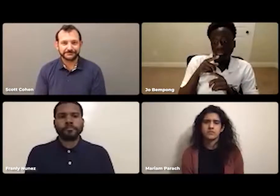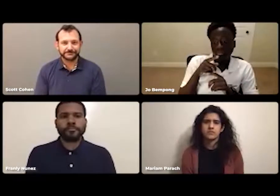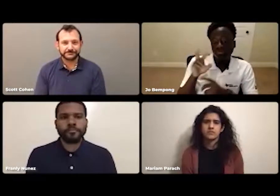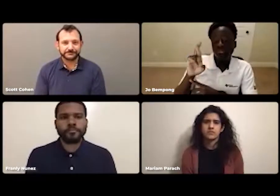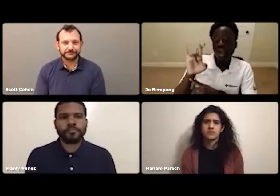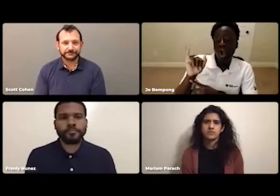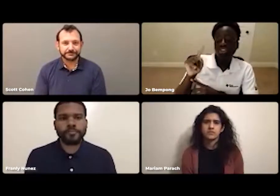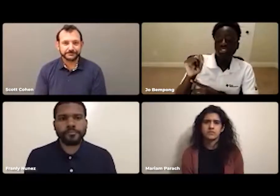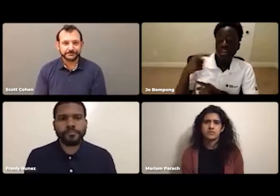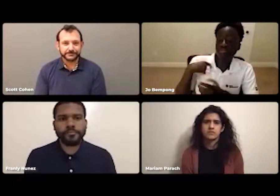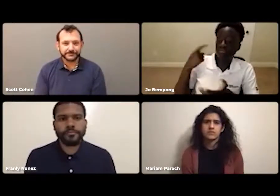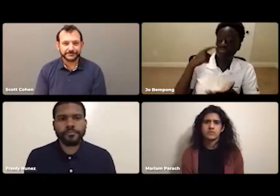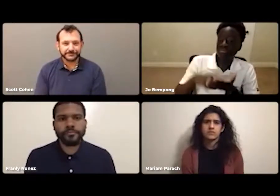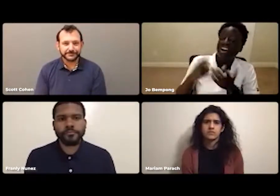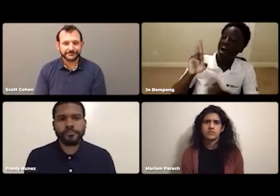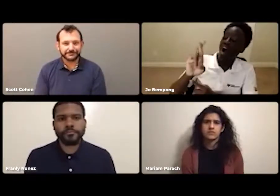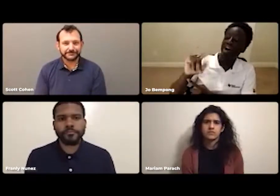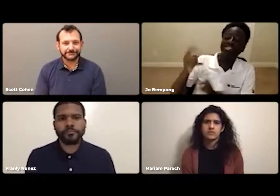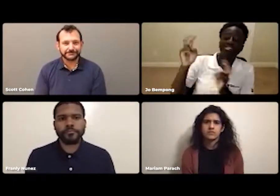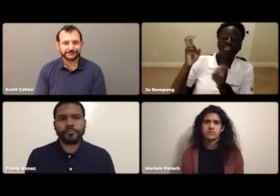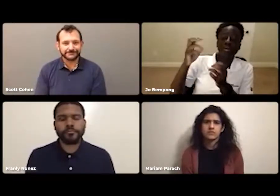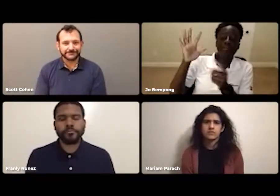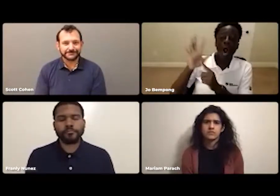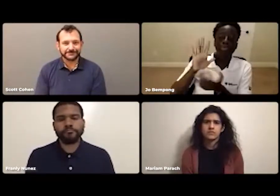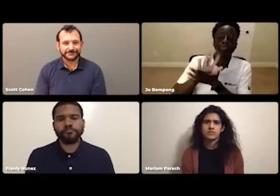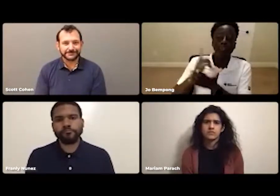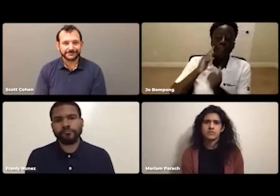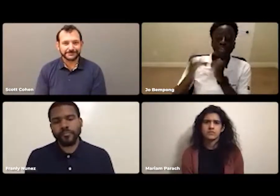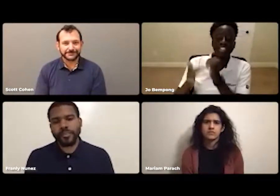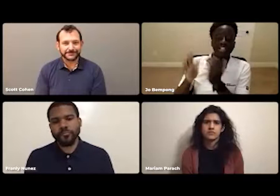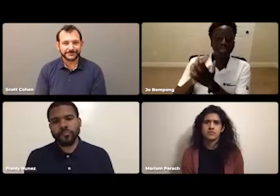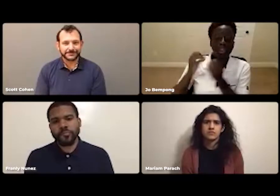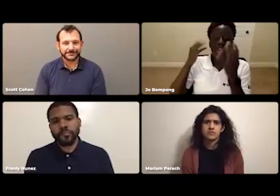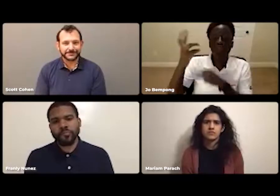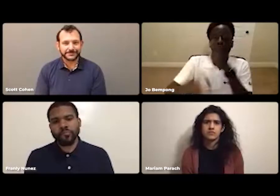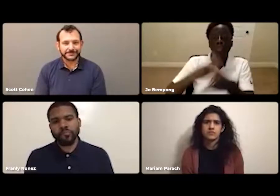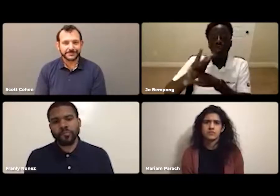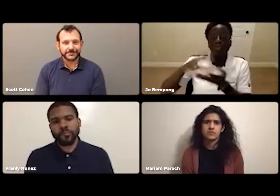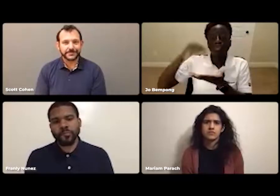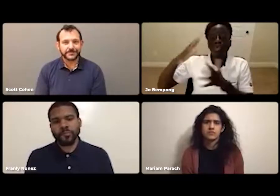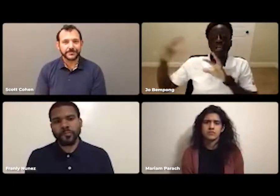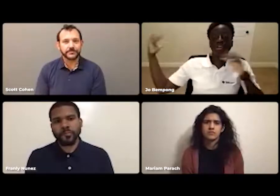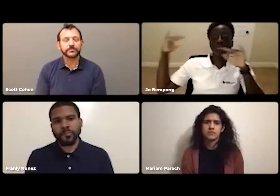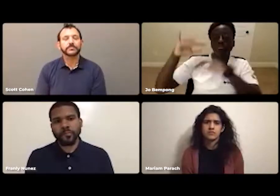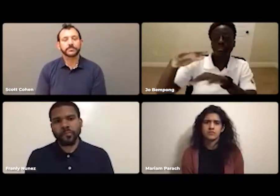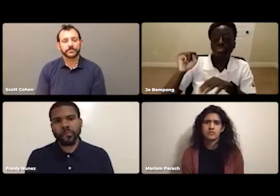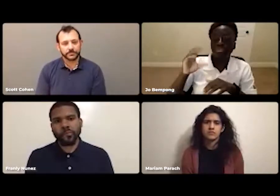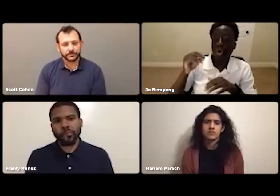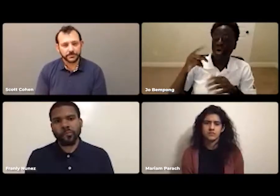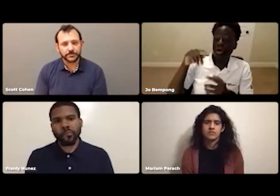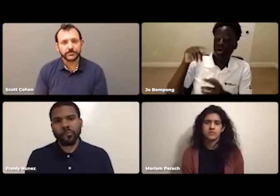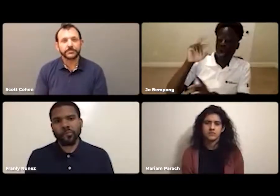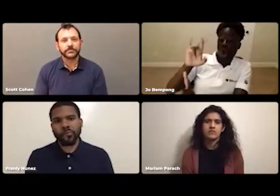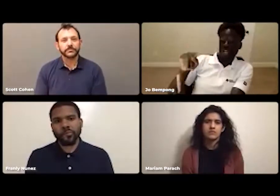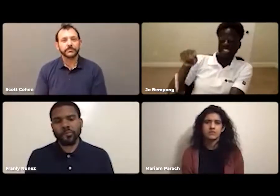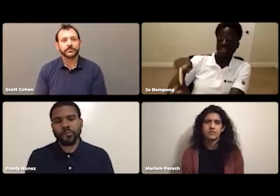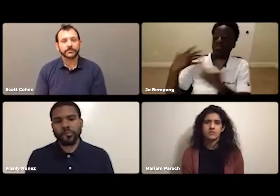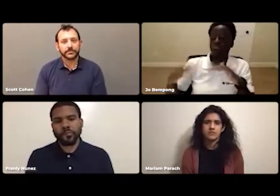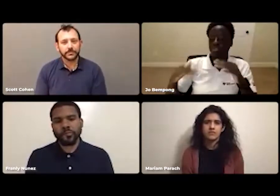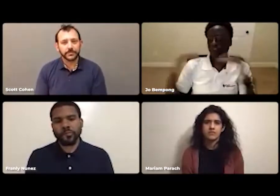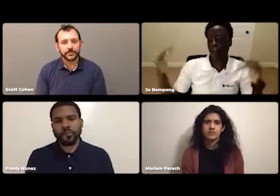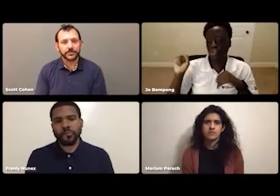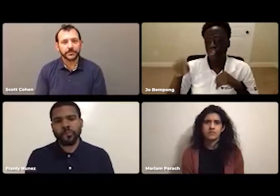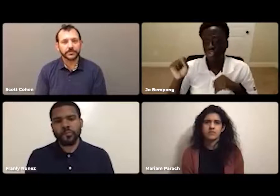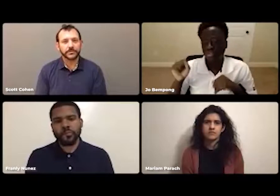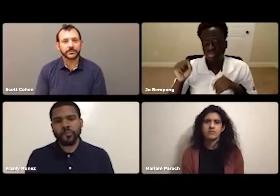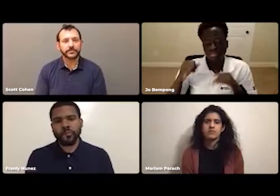RIT is a popular school for technology.